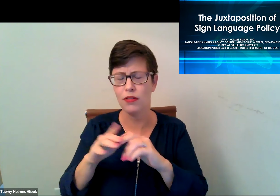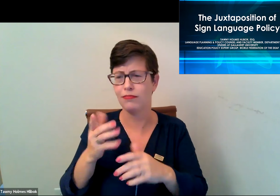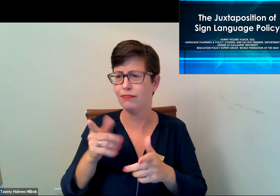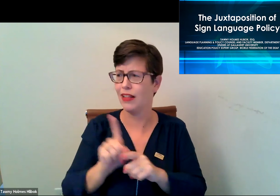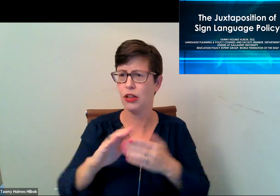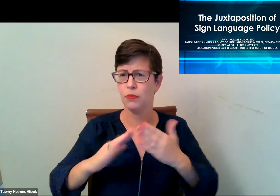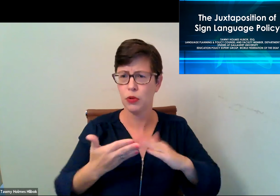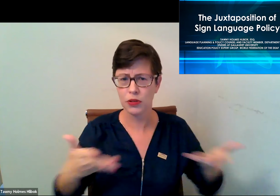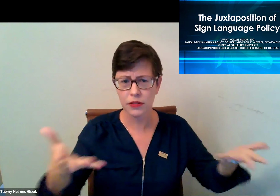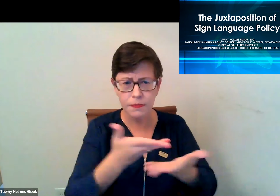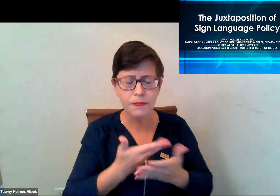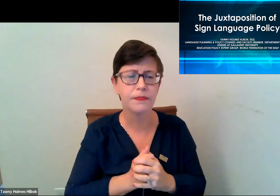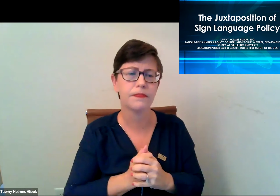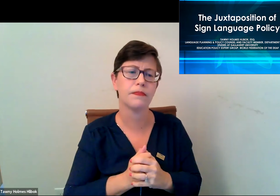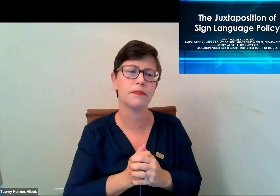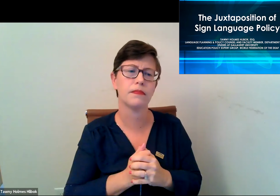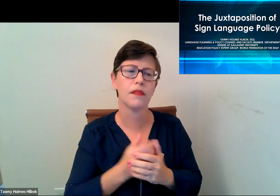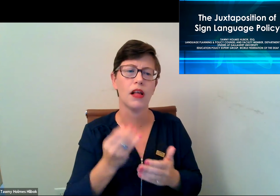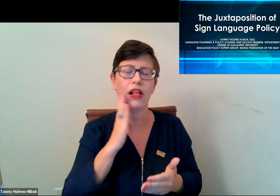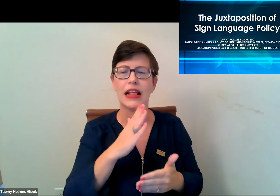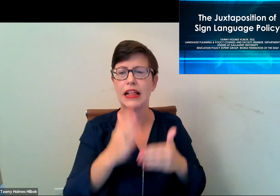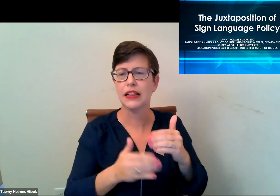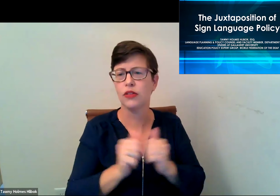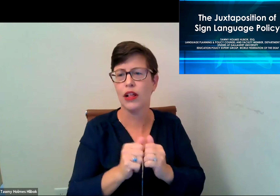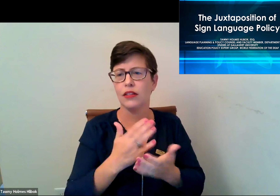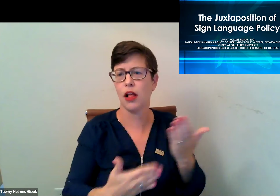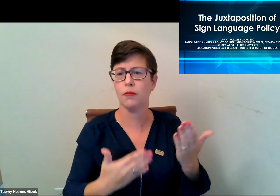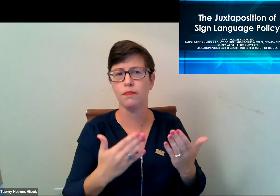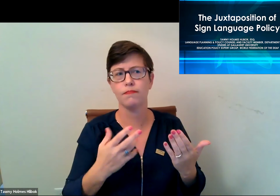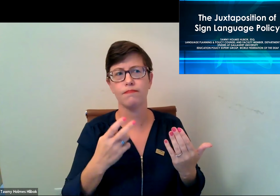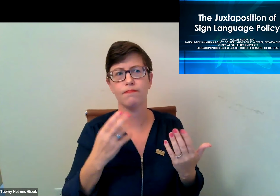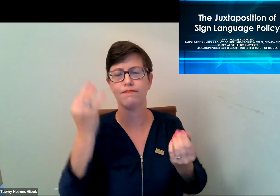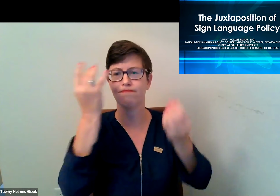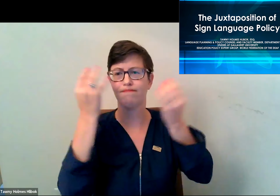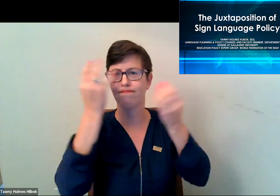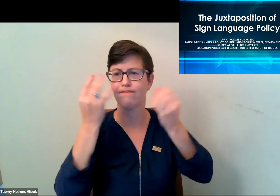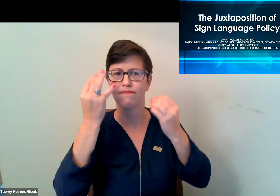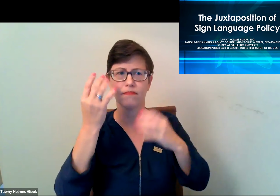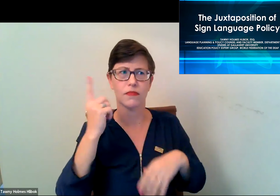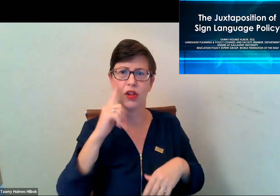I think that there is an area that we really need to focus on within our Community. But at the end of my comments.